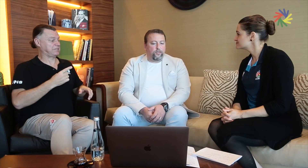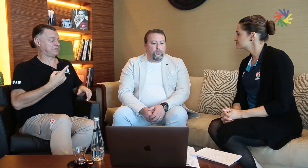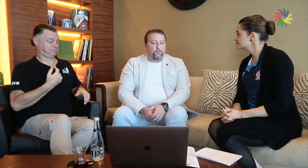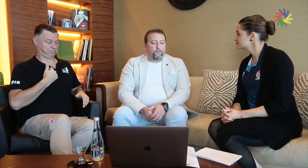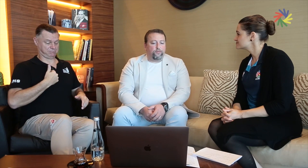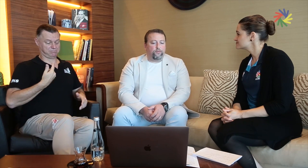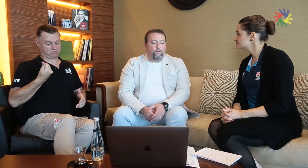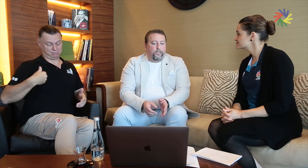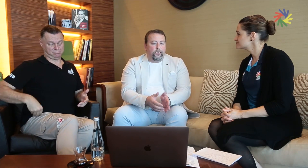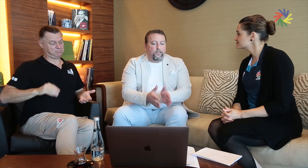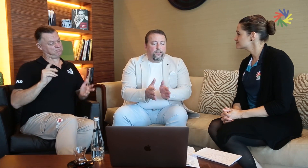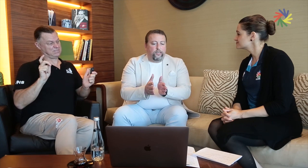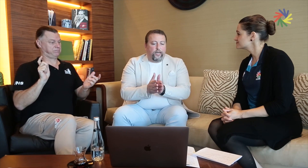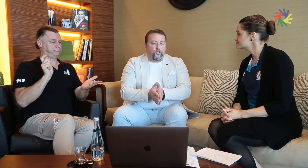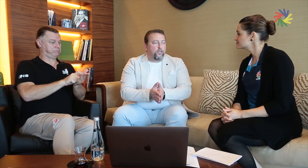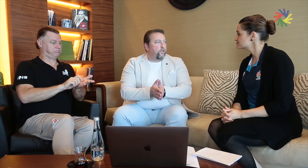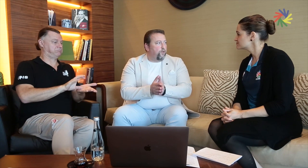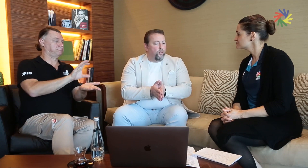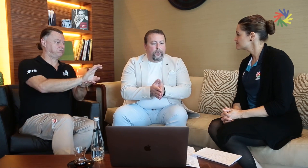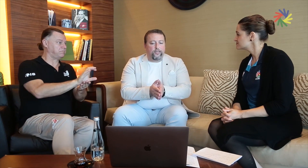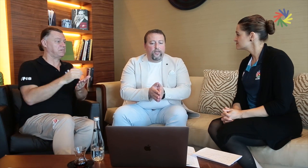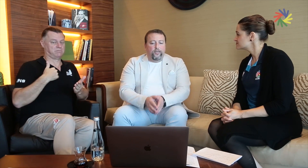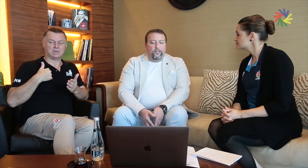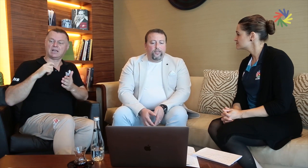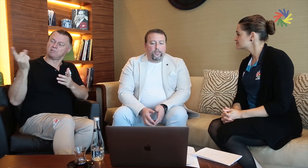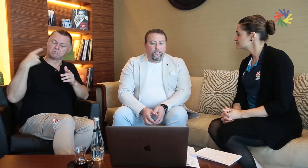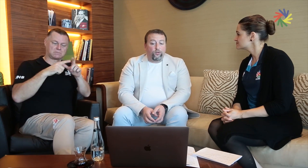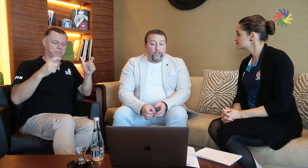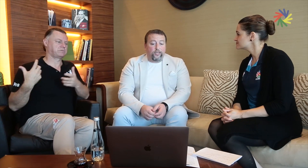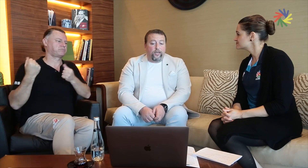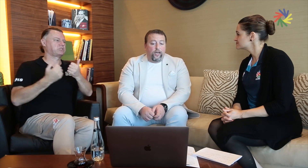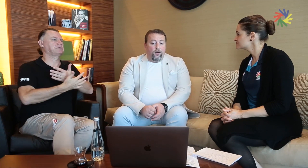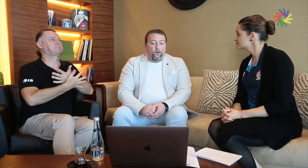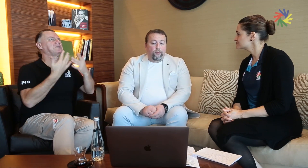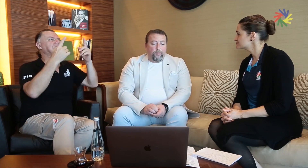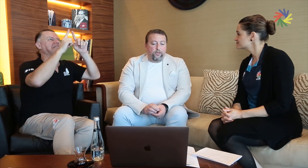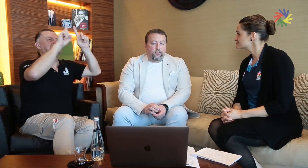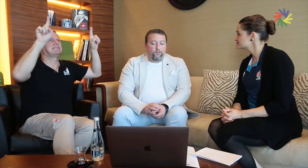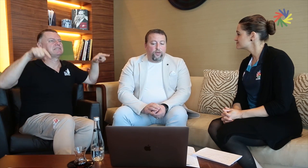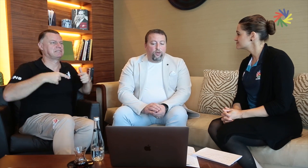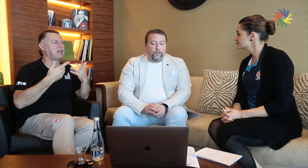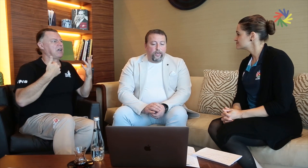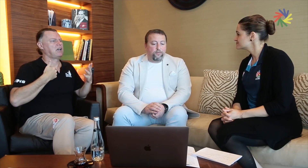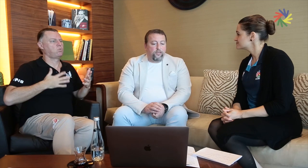We want to show what is available that